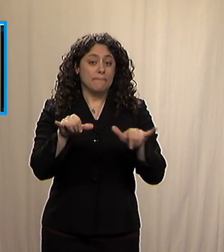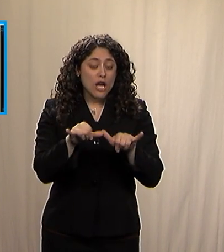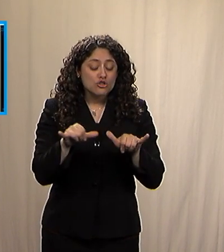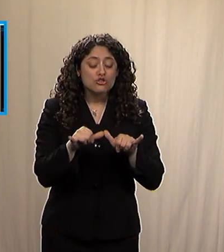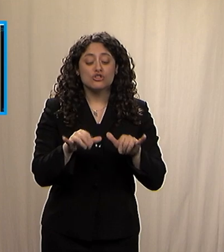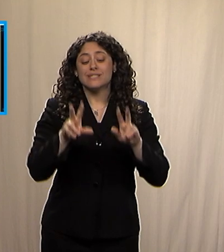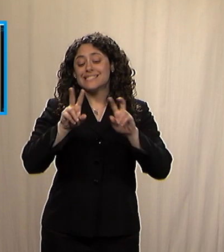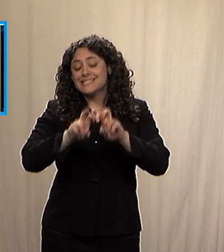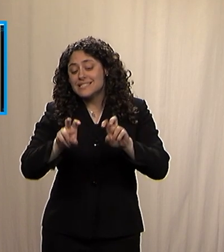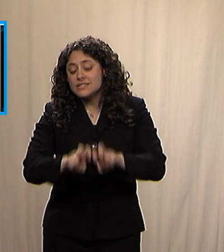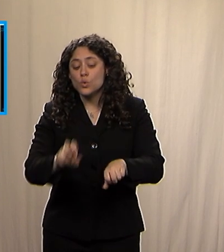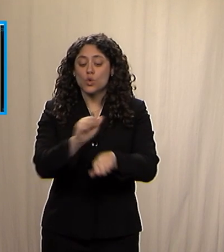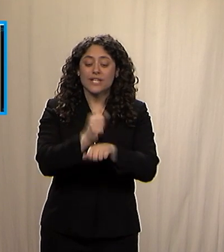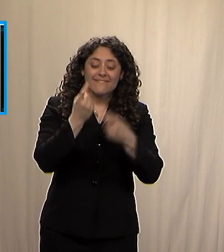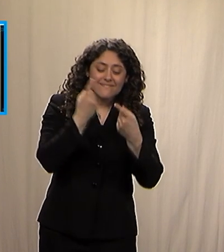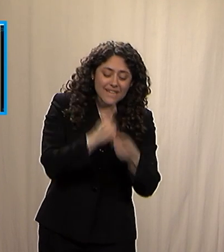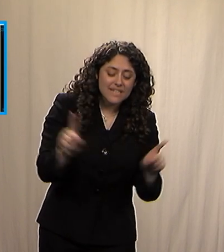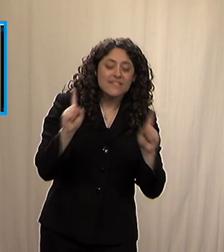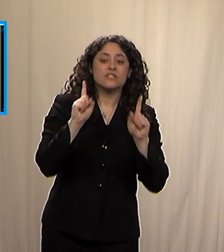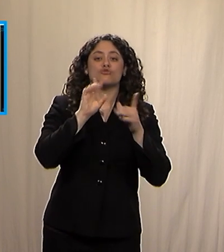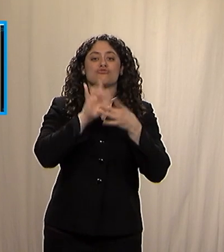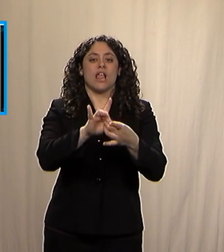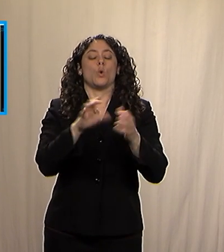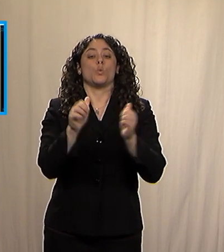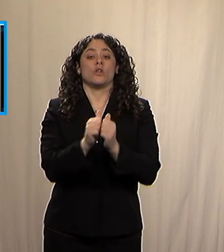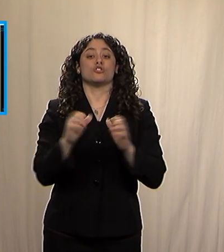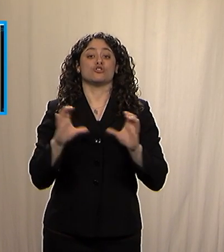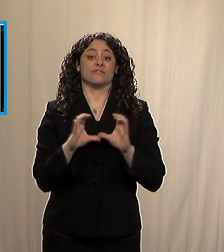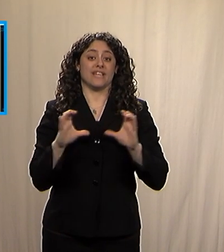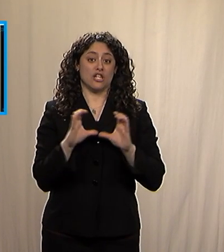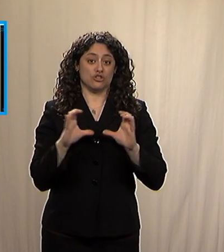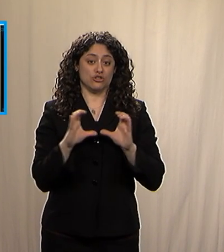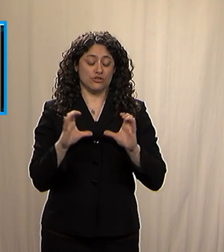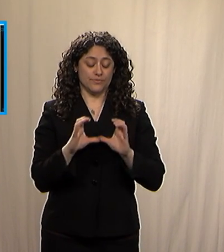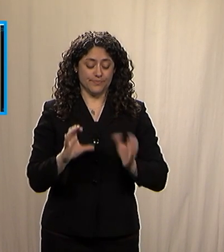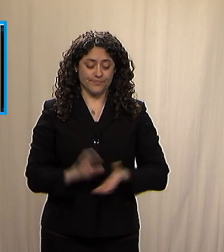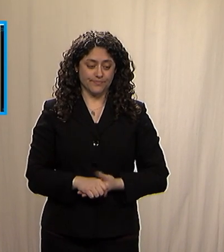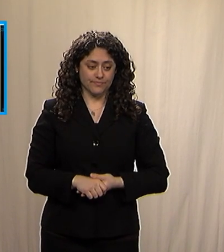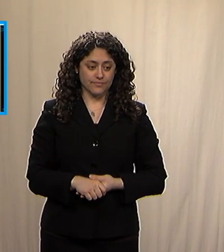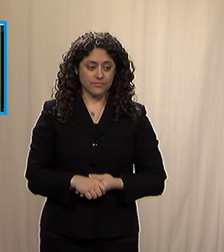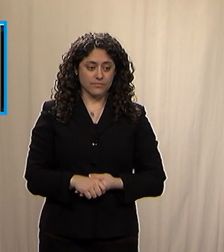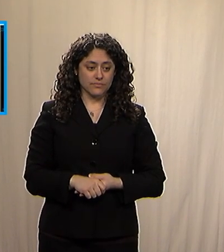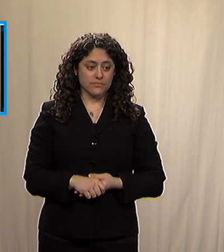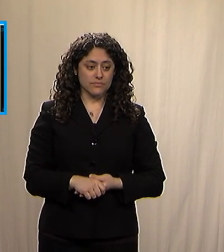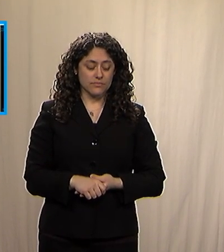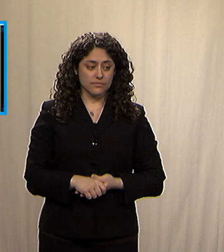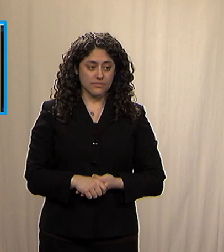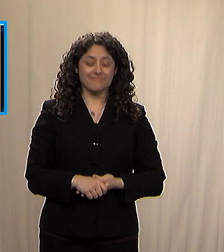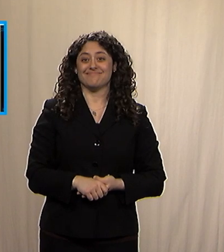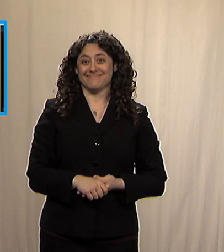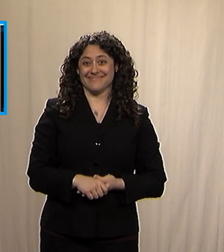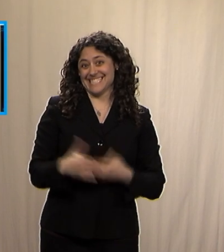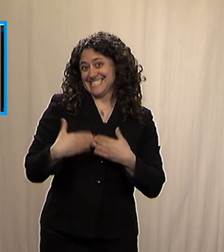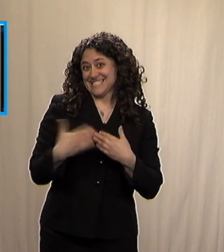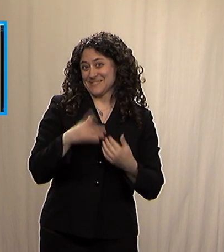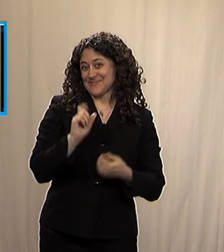in regards to certification? Wow, an easy question.